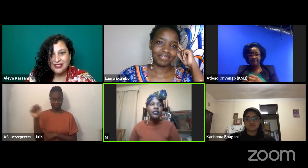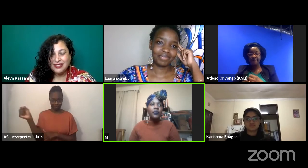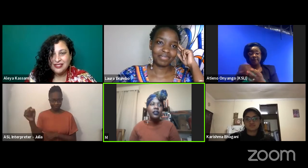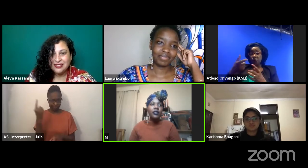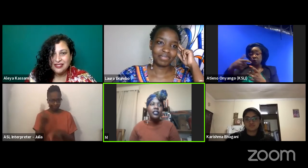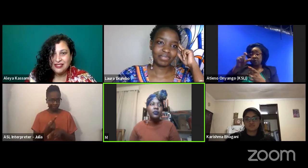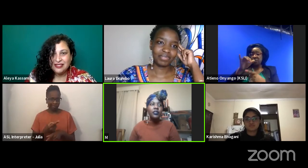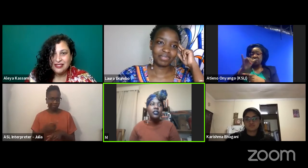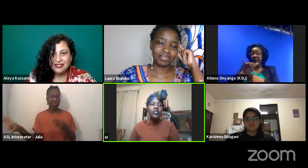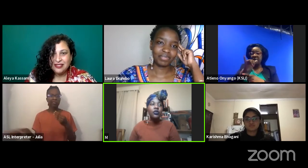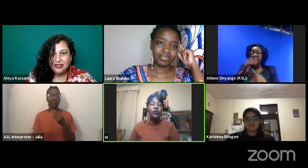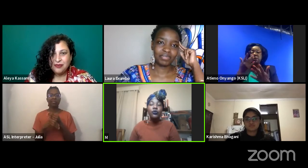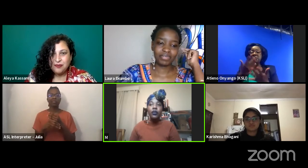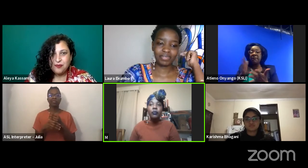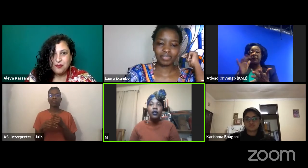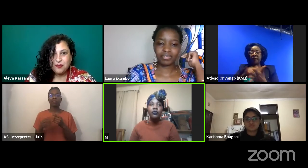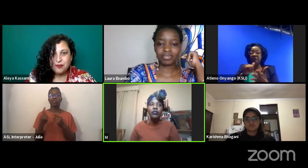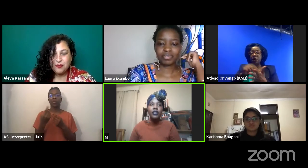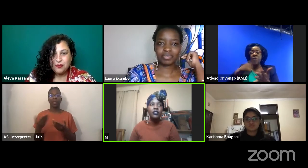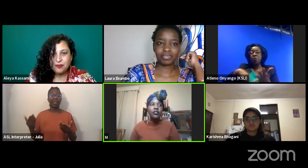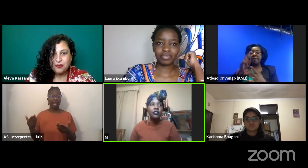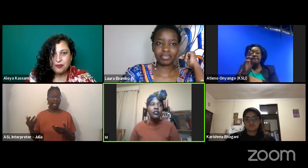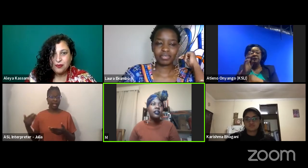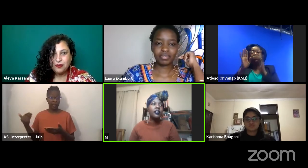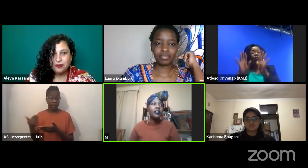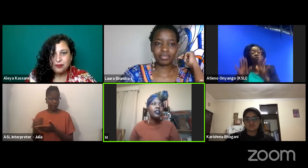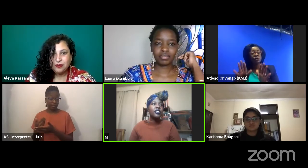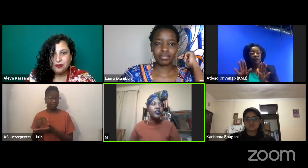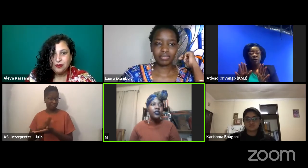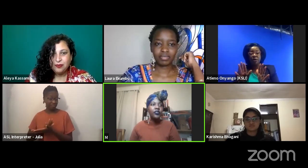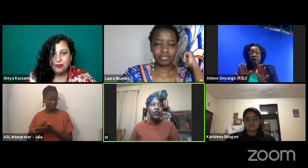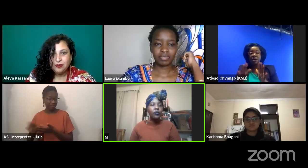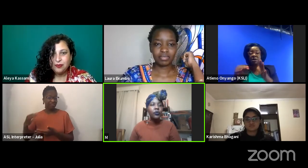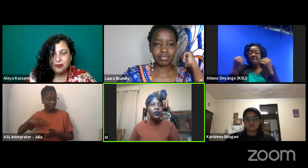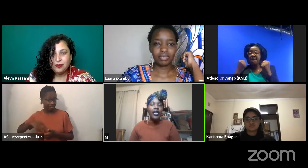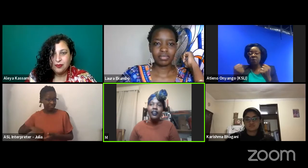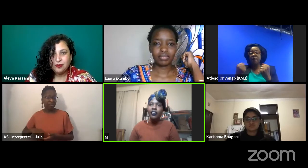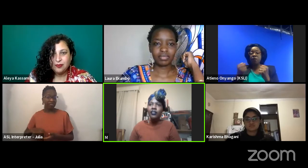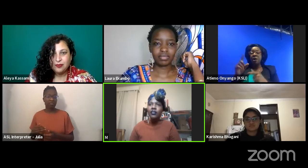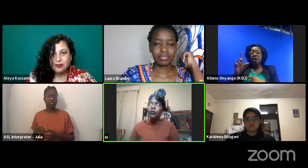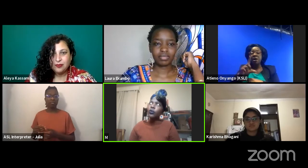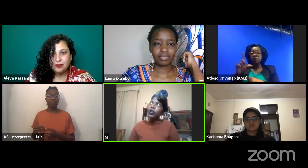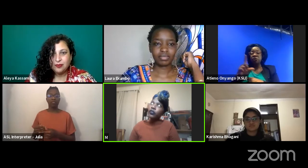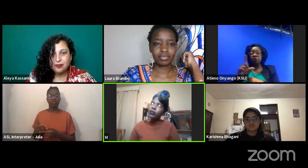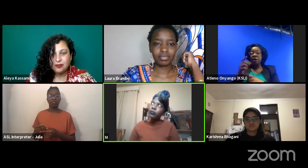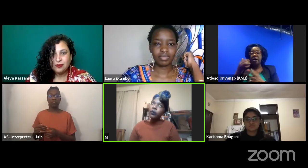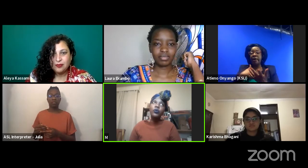something that's been such a useful and powerful lesson shifting from kinda working for other people